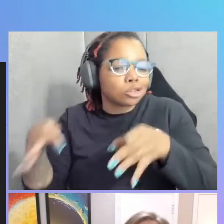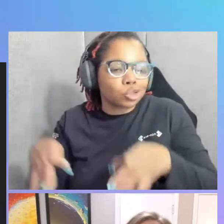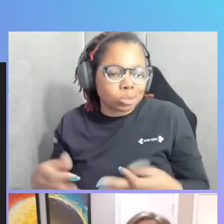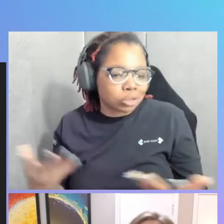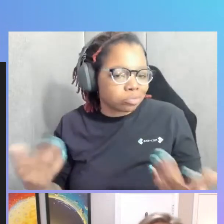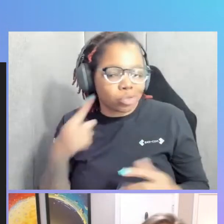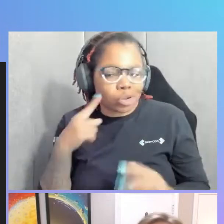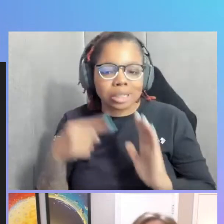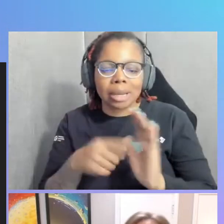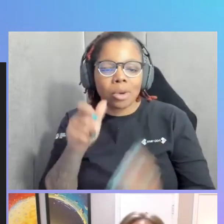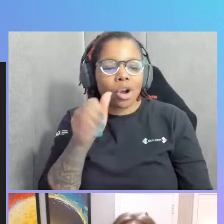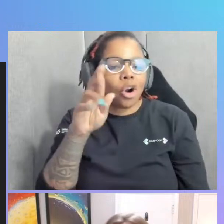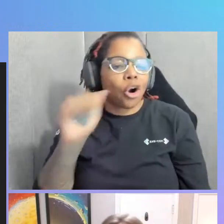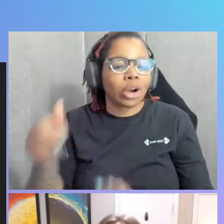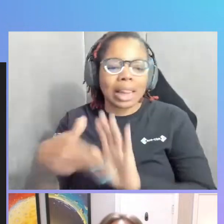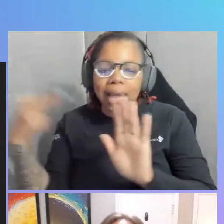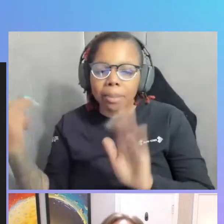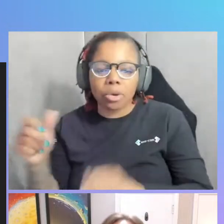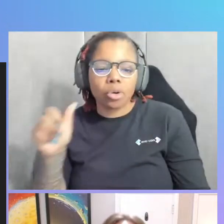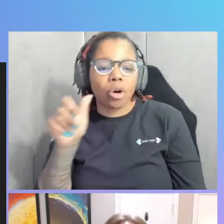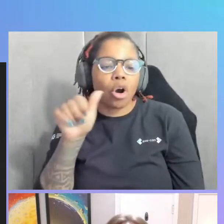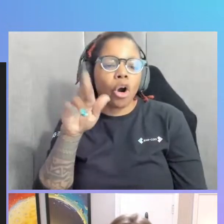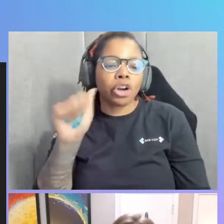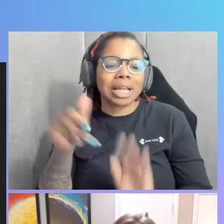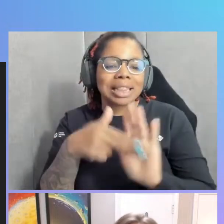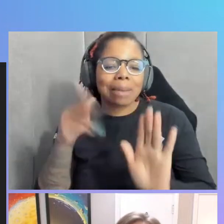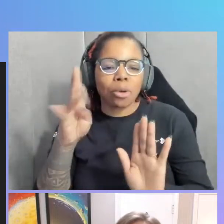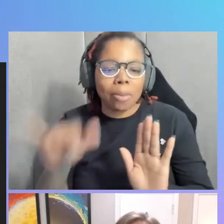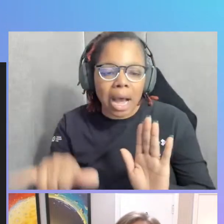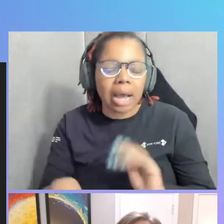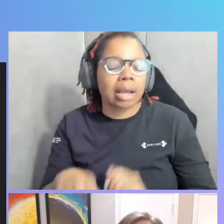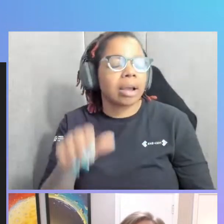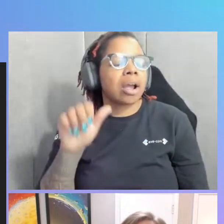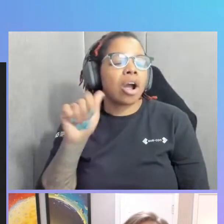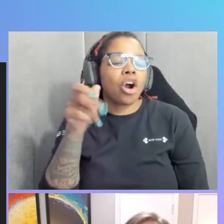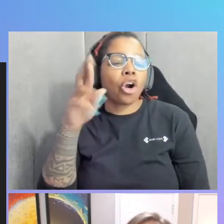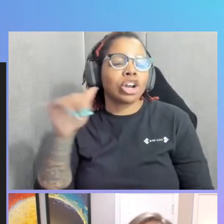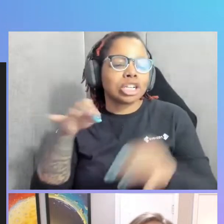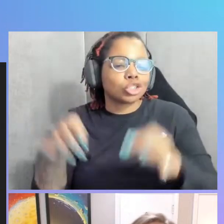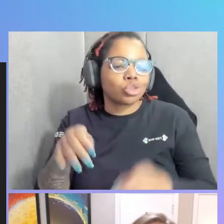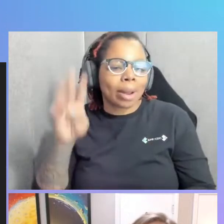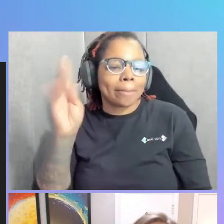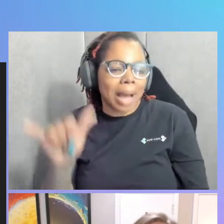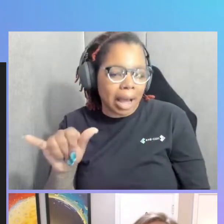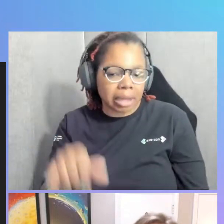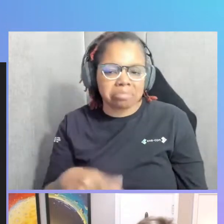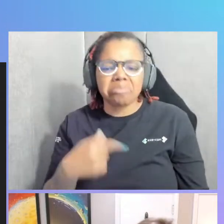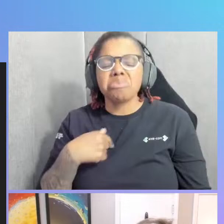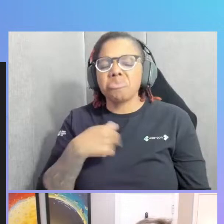like aria label Aria labeled by an aria described by. We'll talk